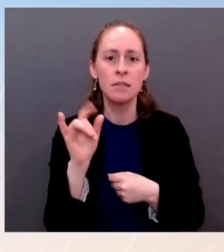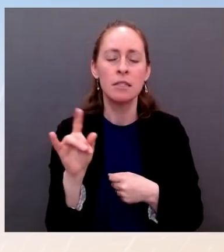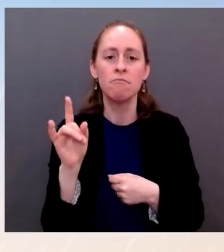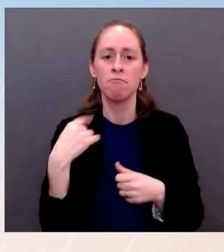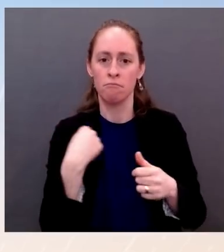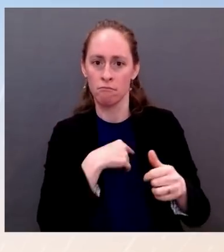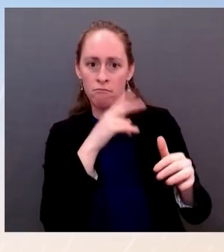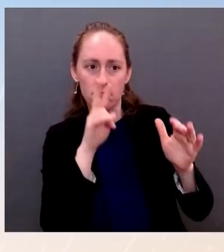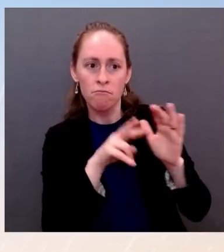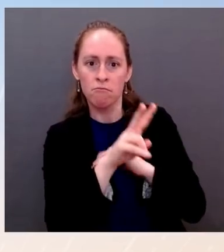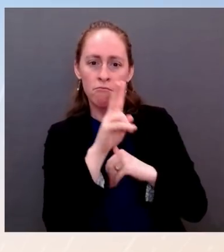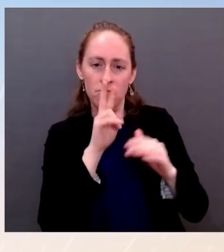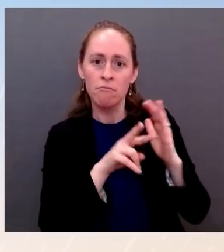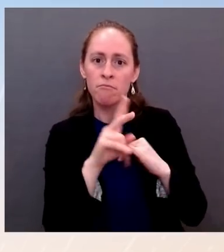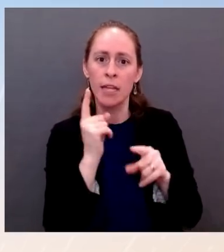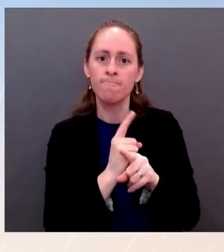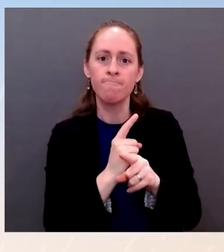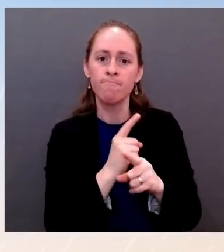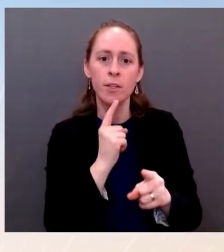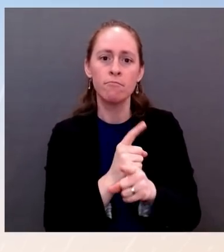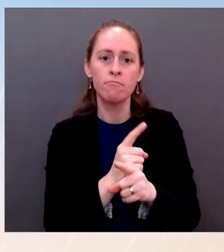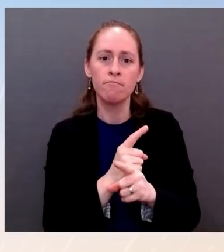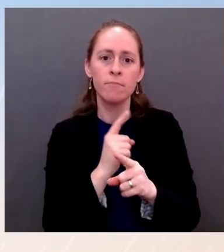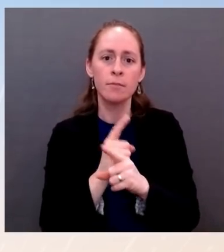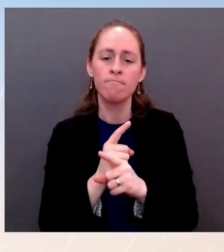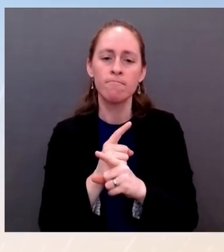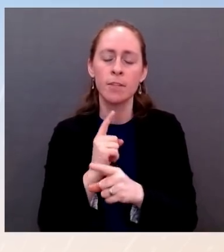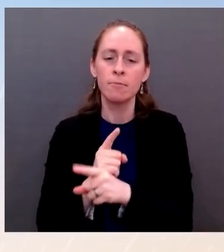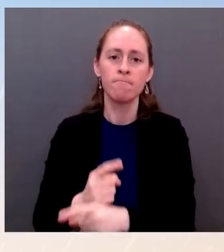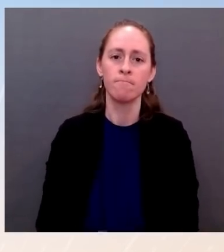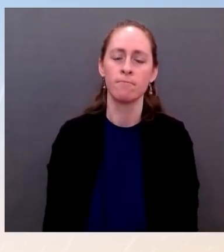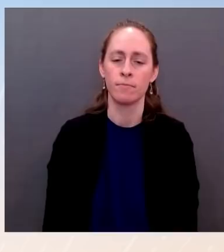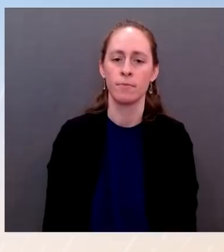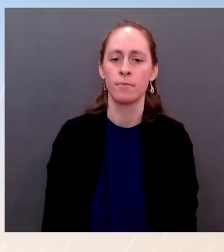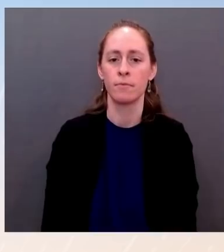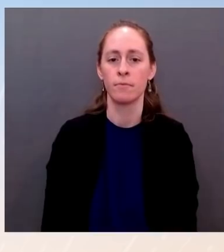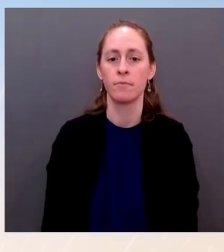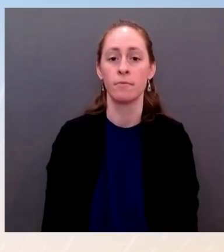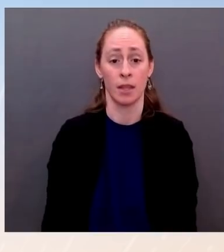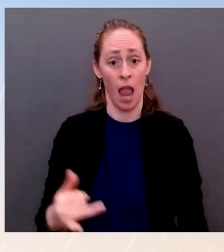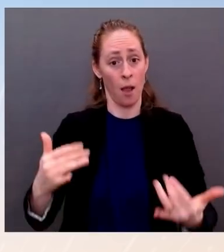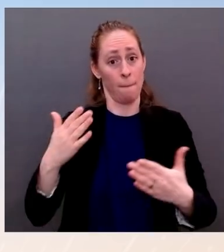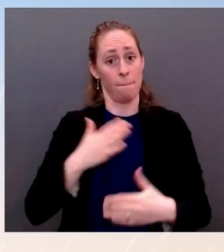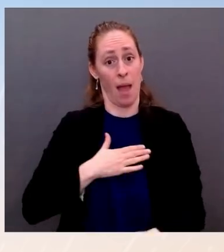and convince any of you of anything. It's your job to ask the questions and do what you can do. All I can do is,